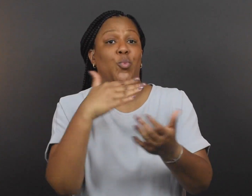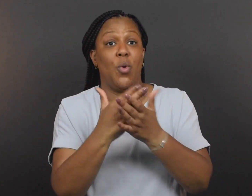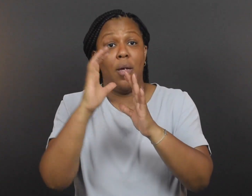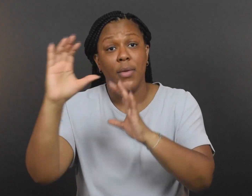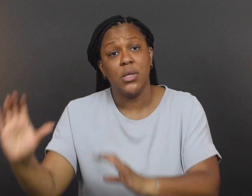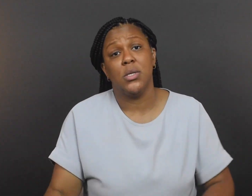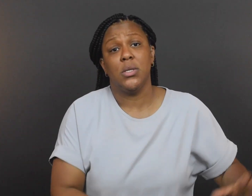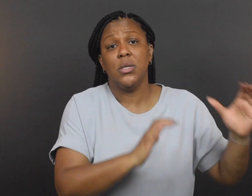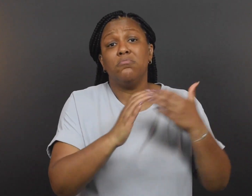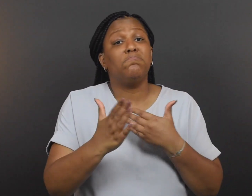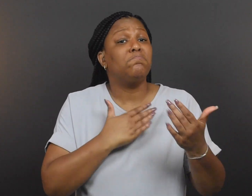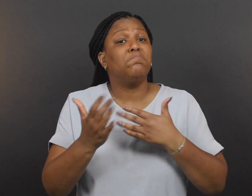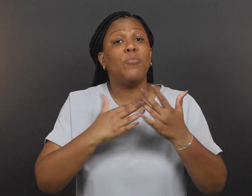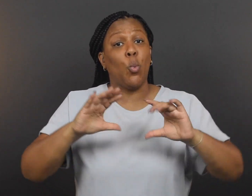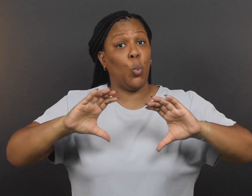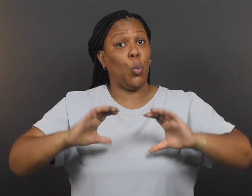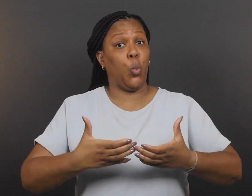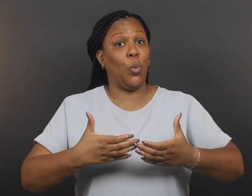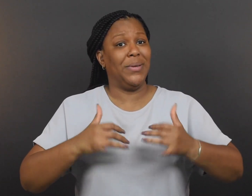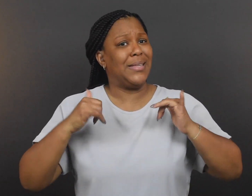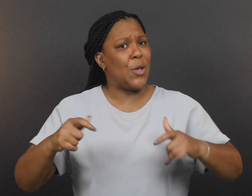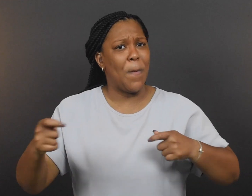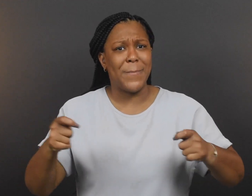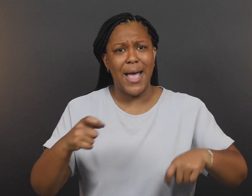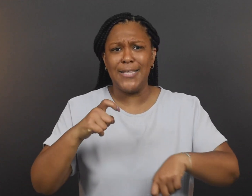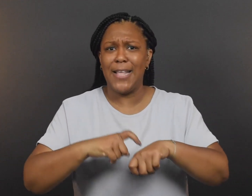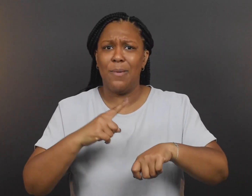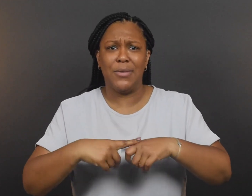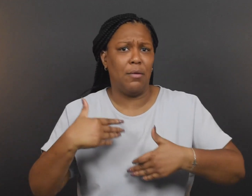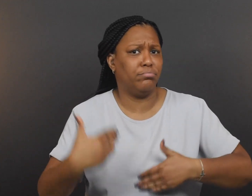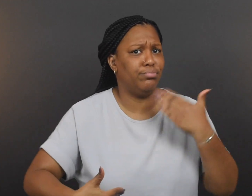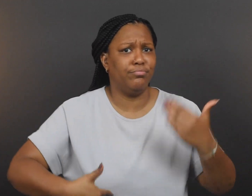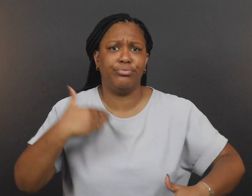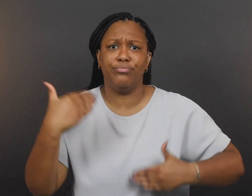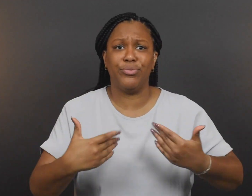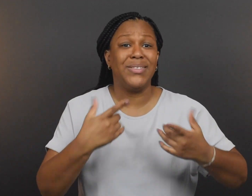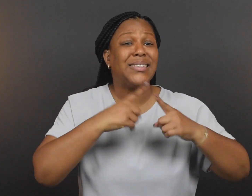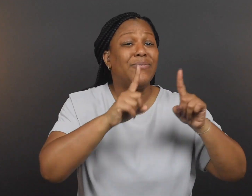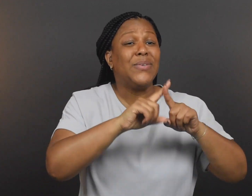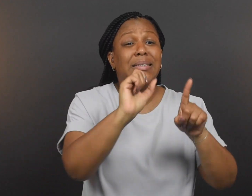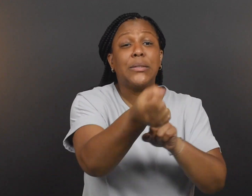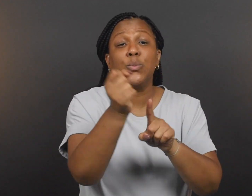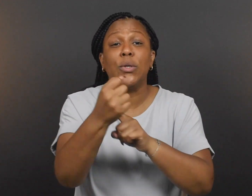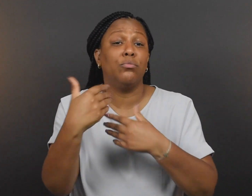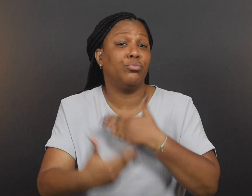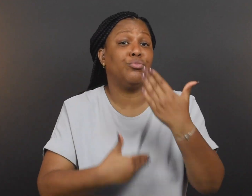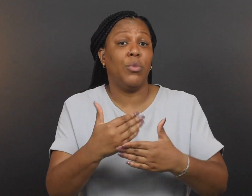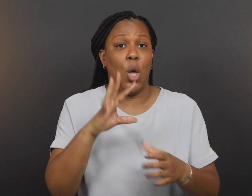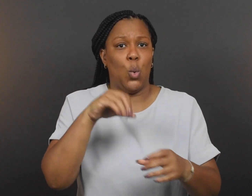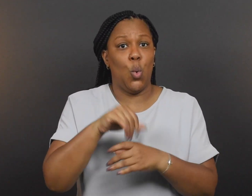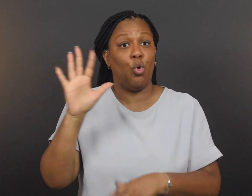However, the group managed to find time to unwind on some occasions, which included her birthday.